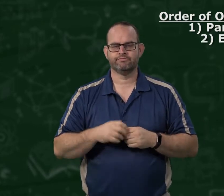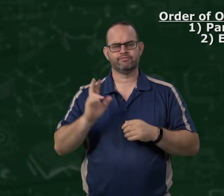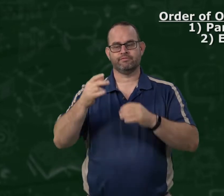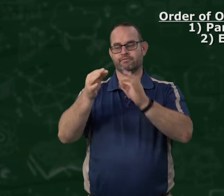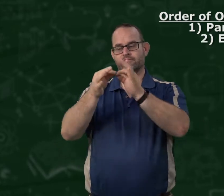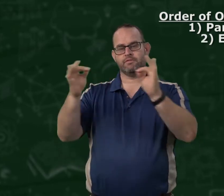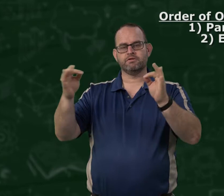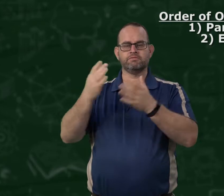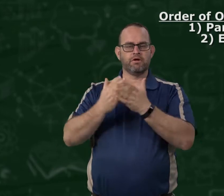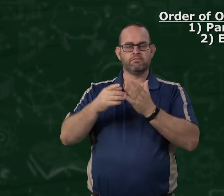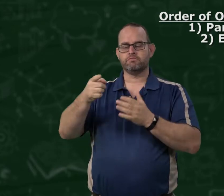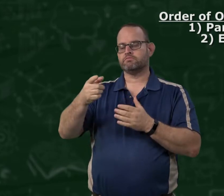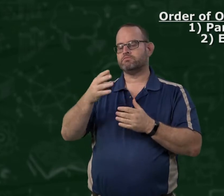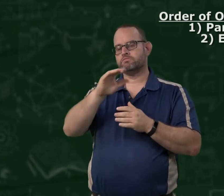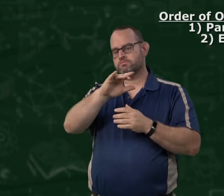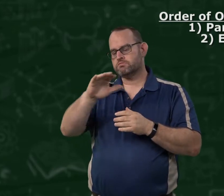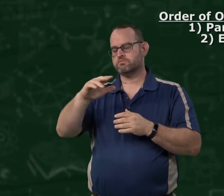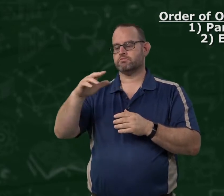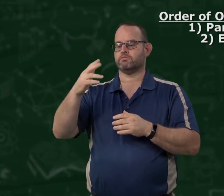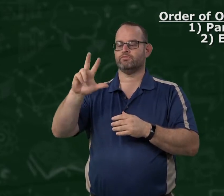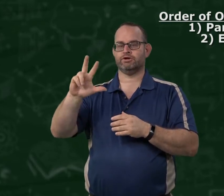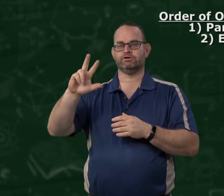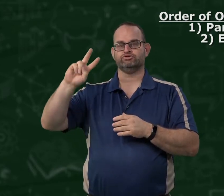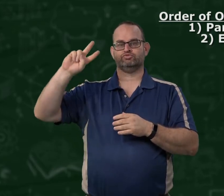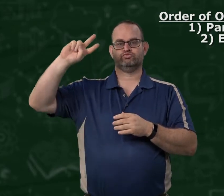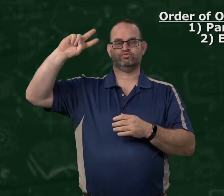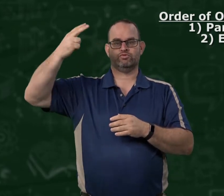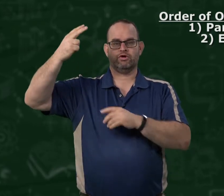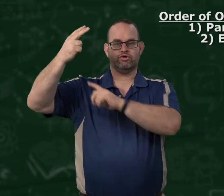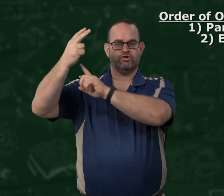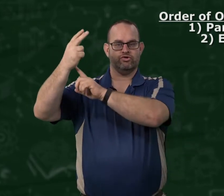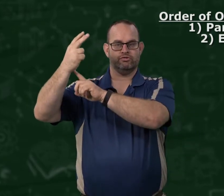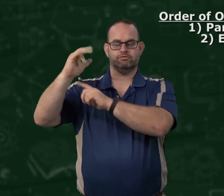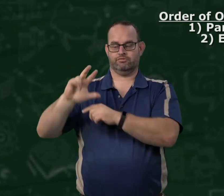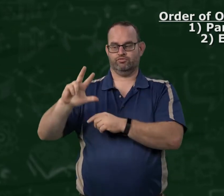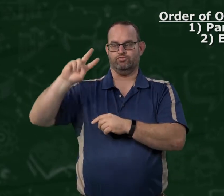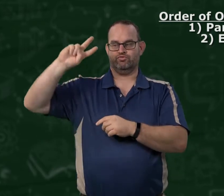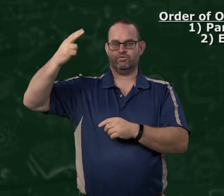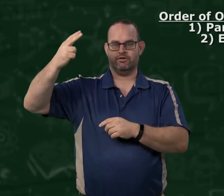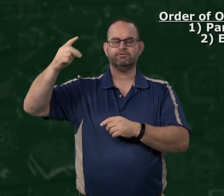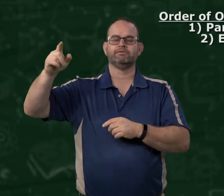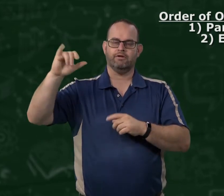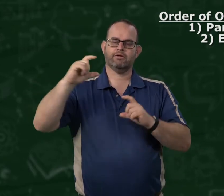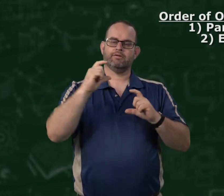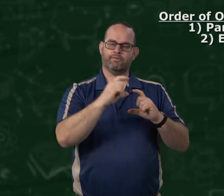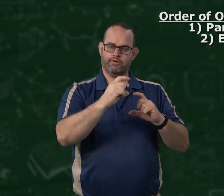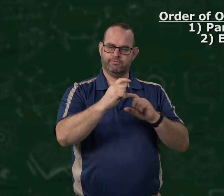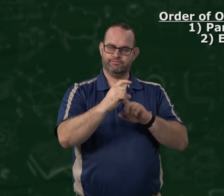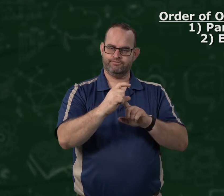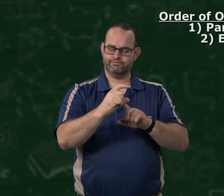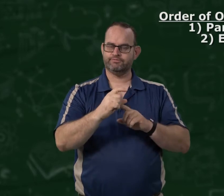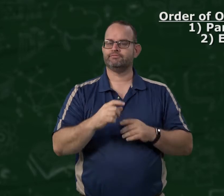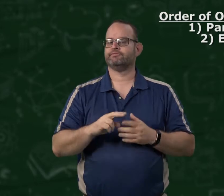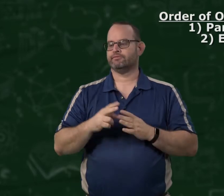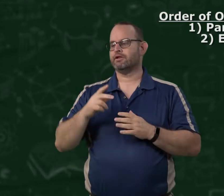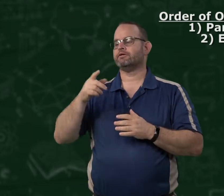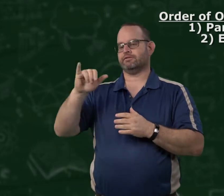If you encounter an exponent in your equation, such as 3 to the 2nd power, address that next.